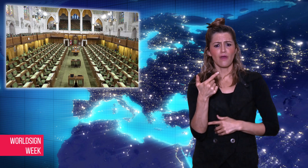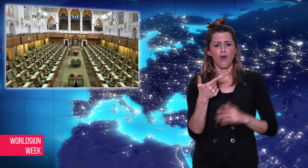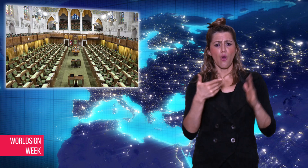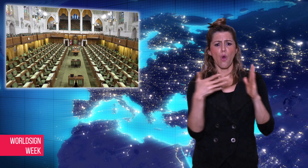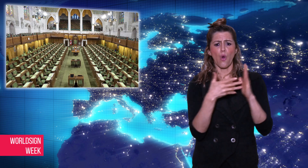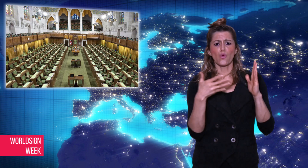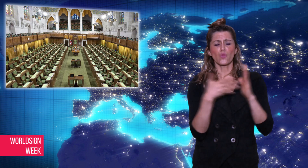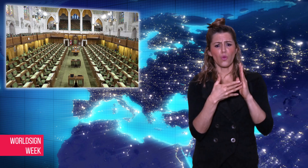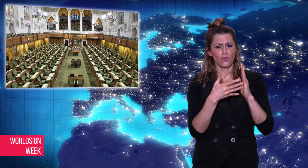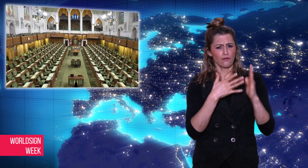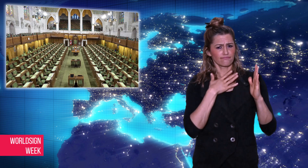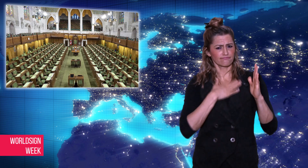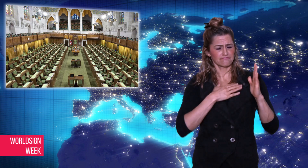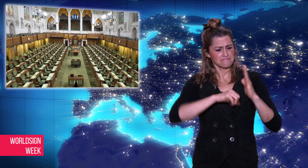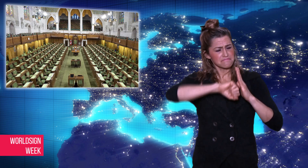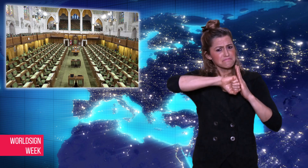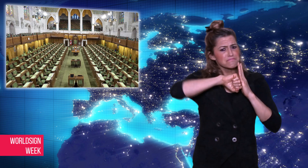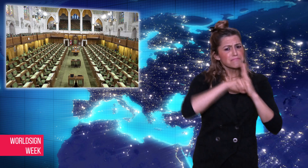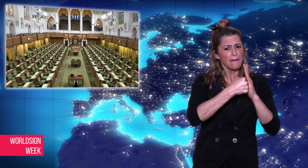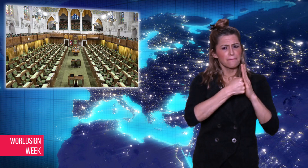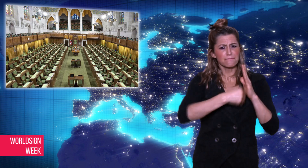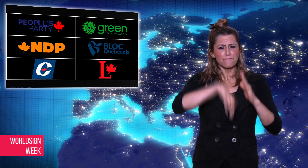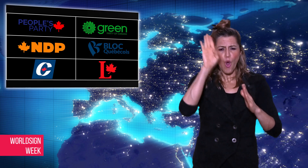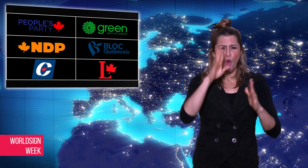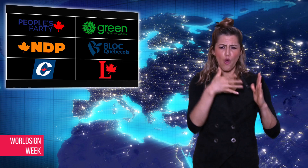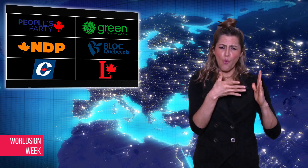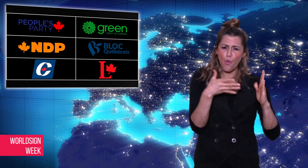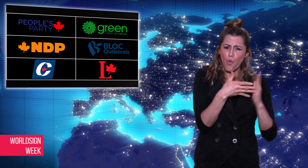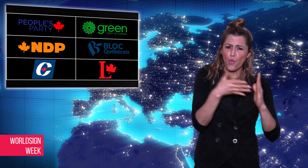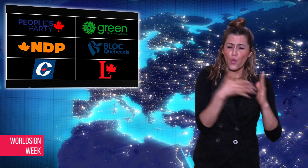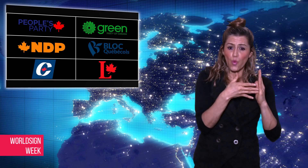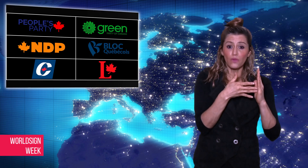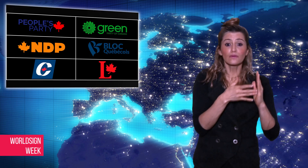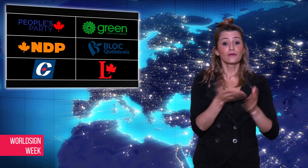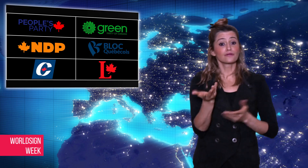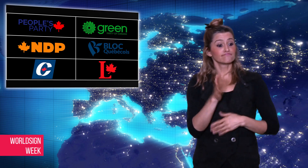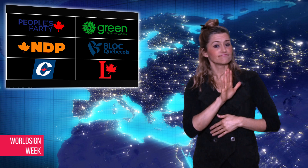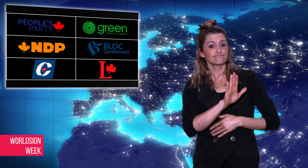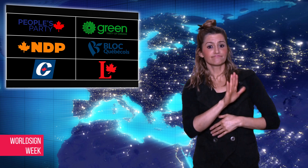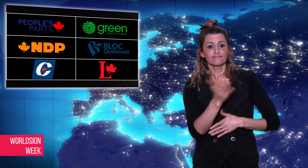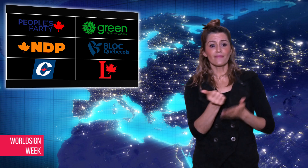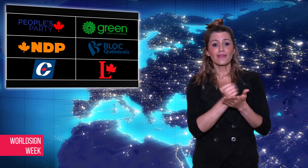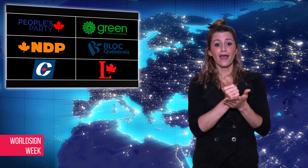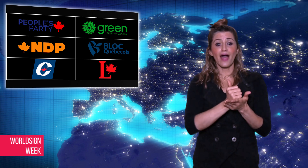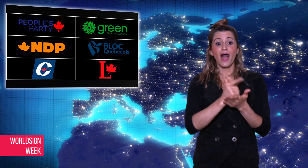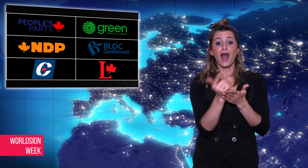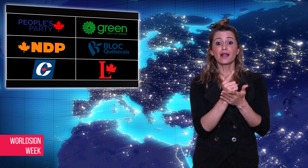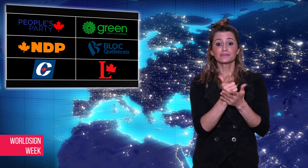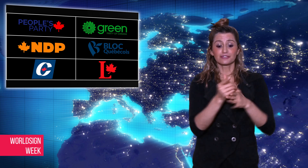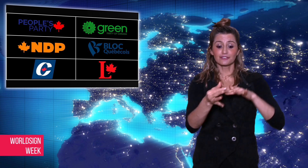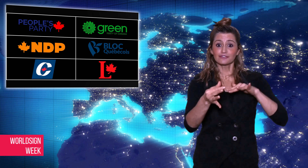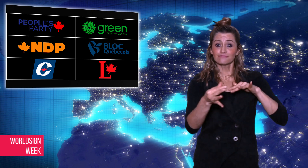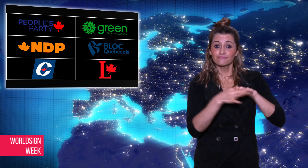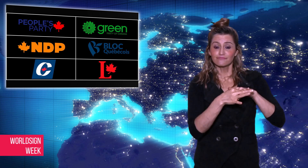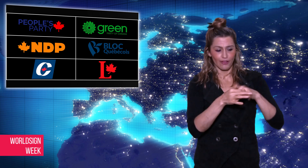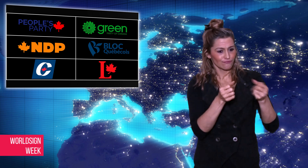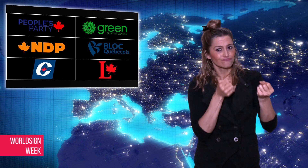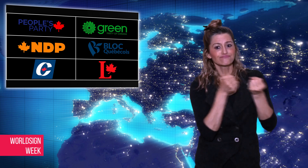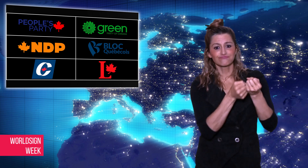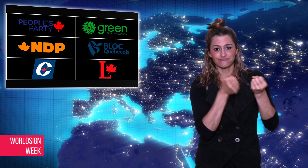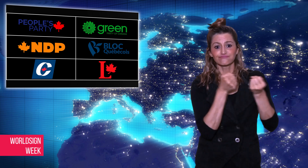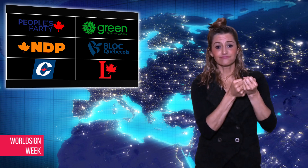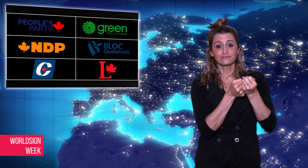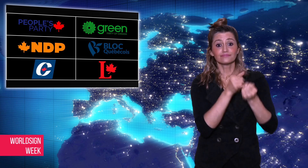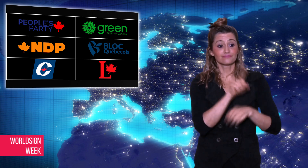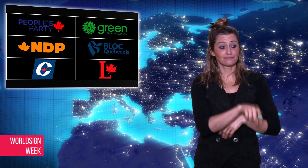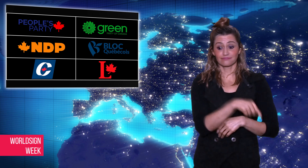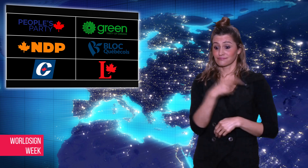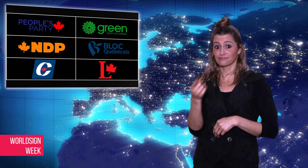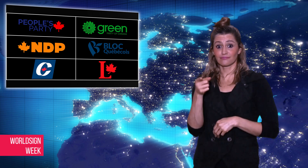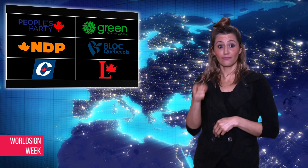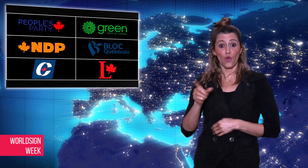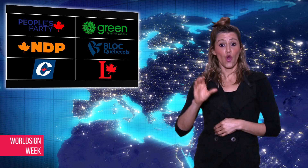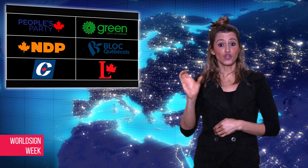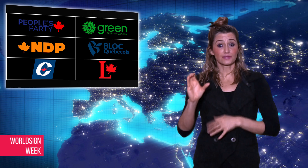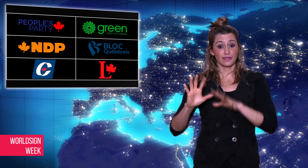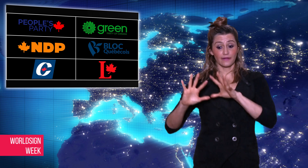stricter gun control and gay marriage, while the